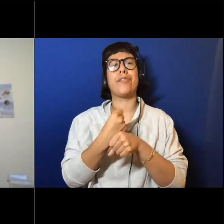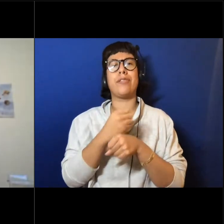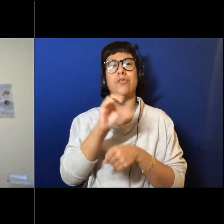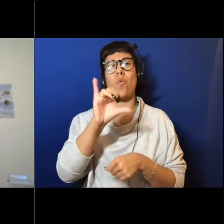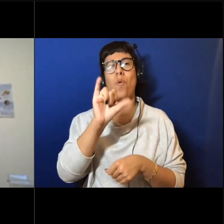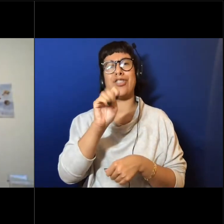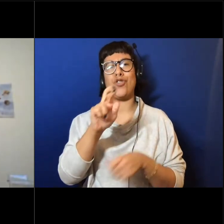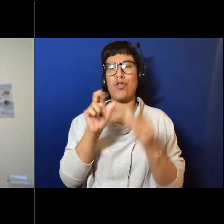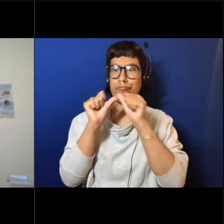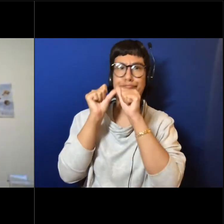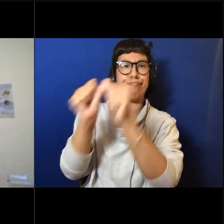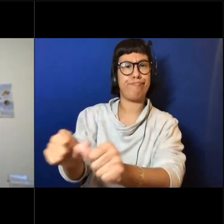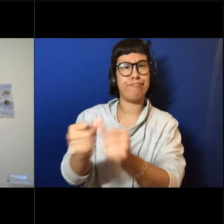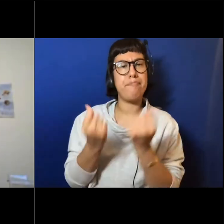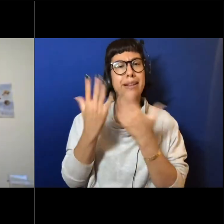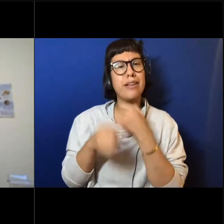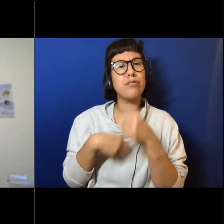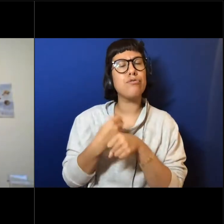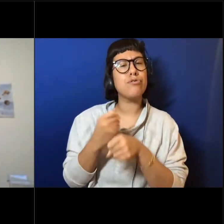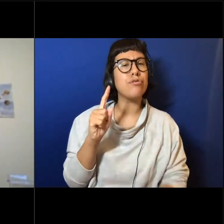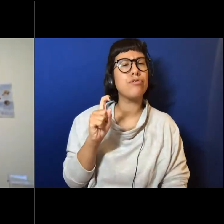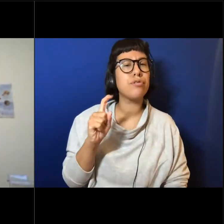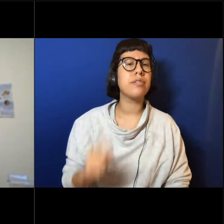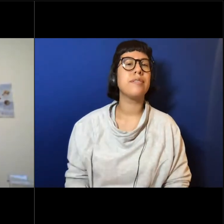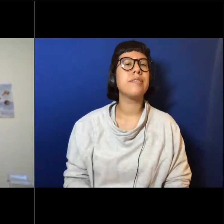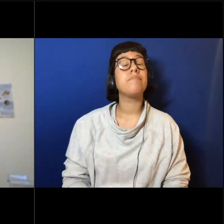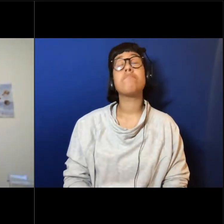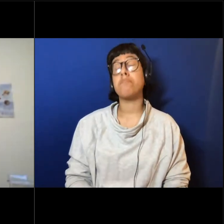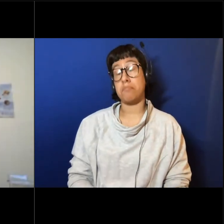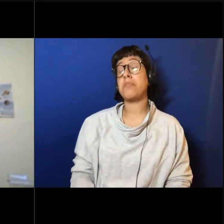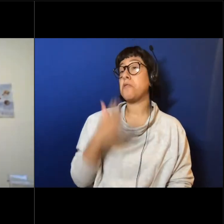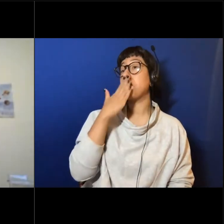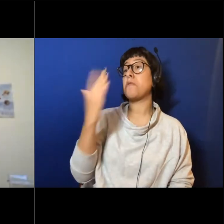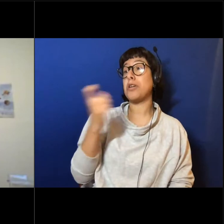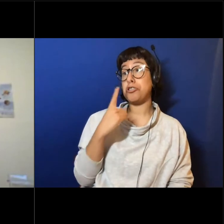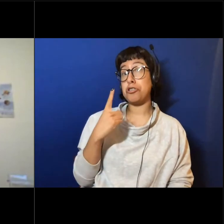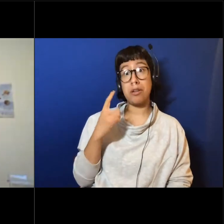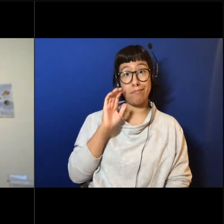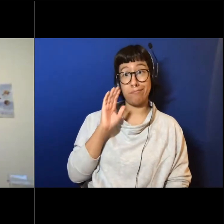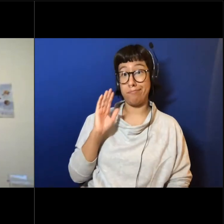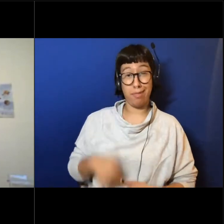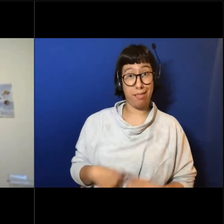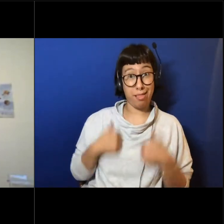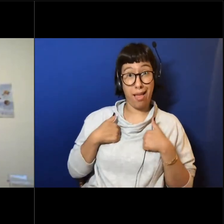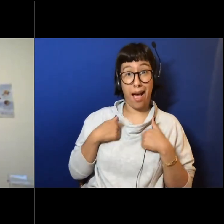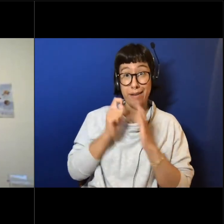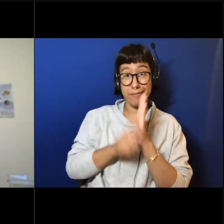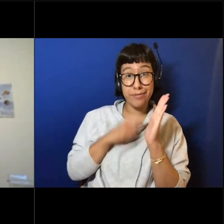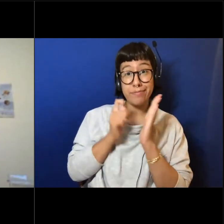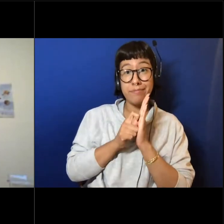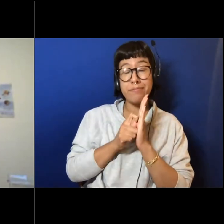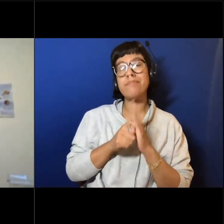That's a very cool question. Their natural life, they can actually live as long as 18 to 20 years.